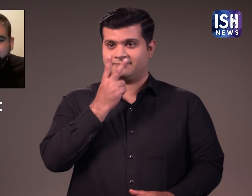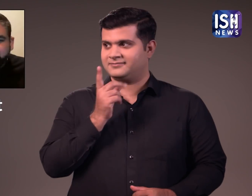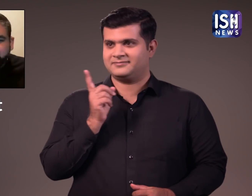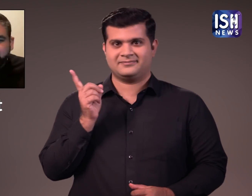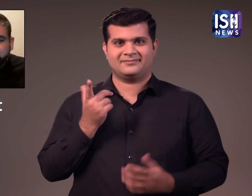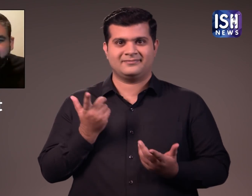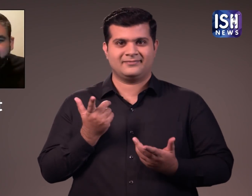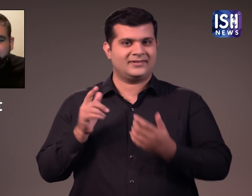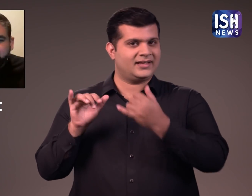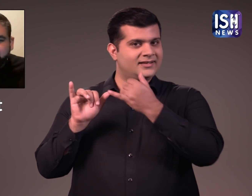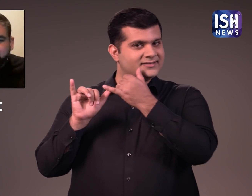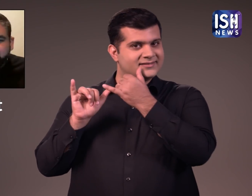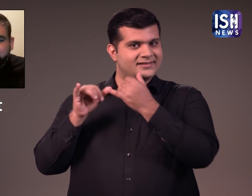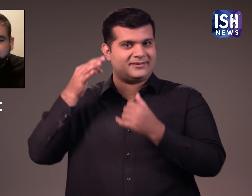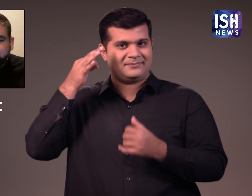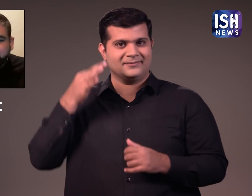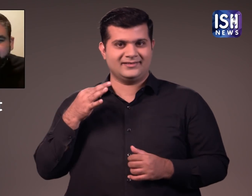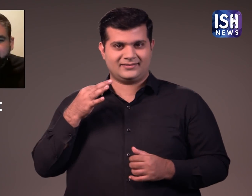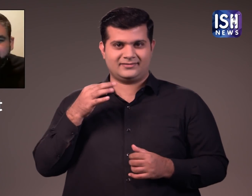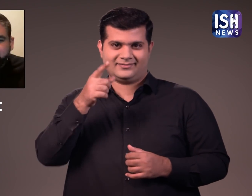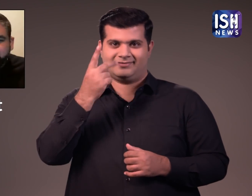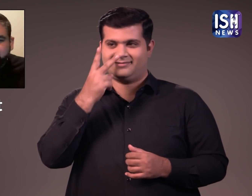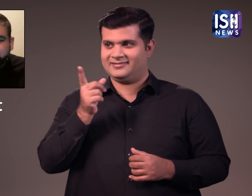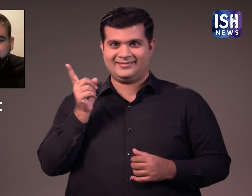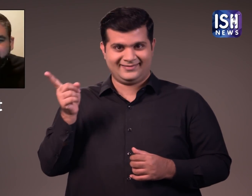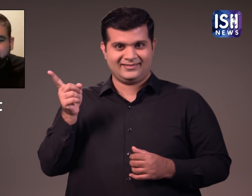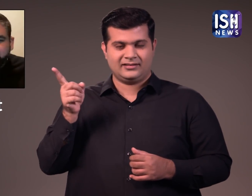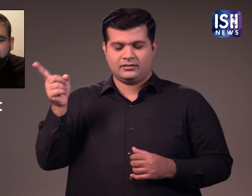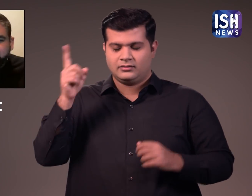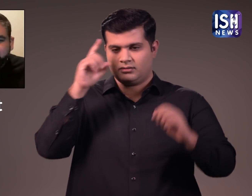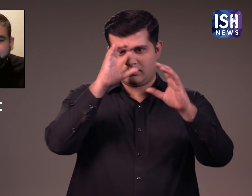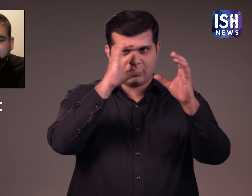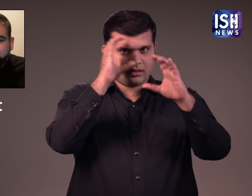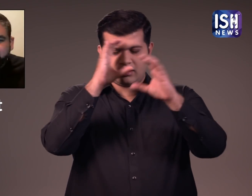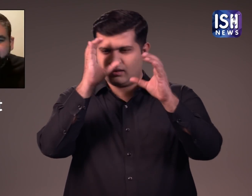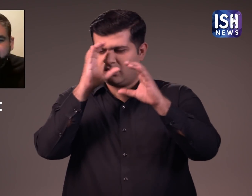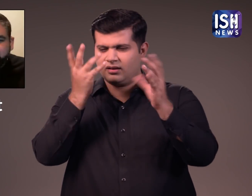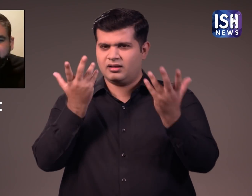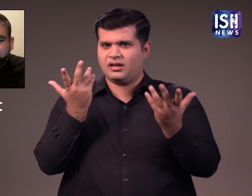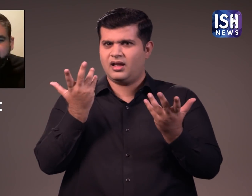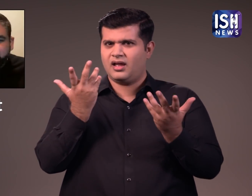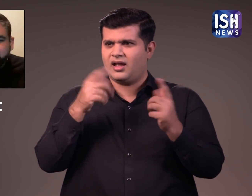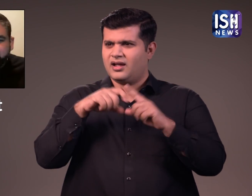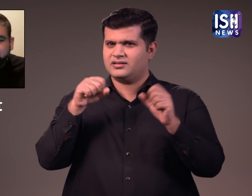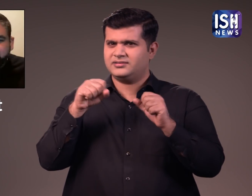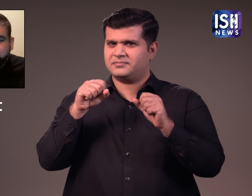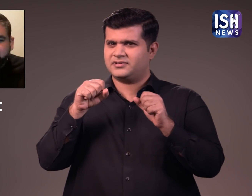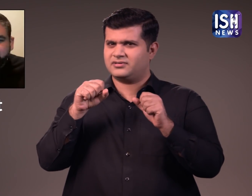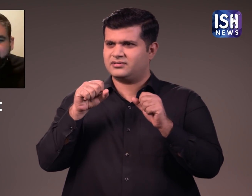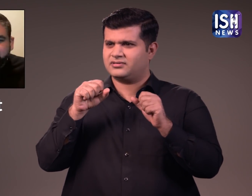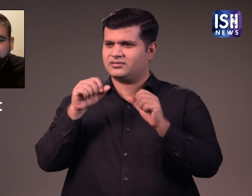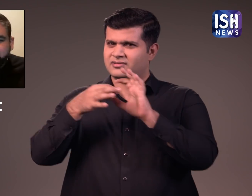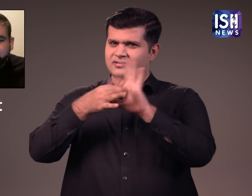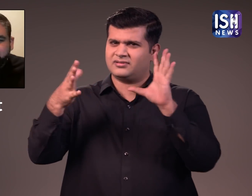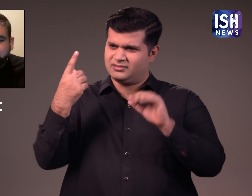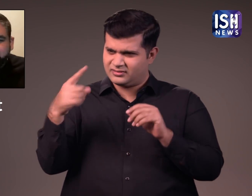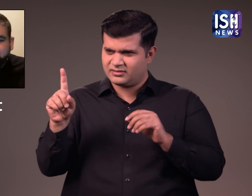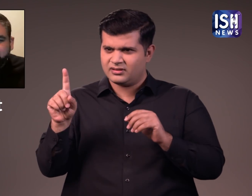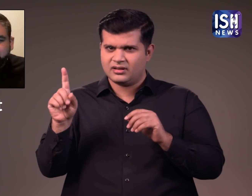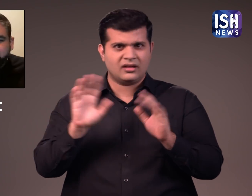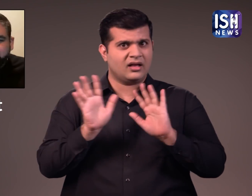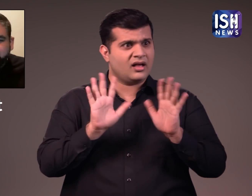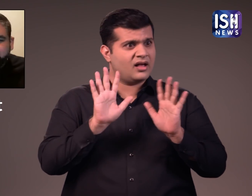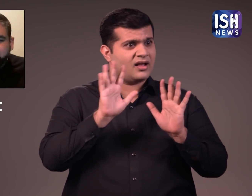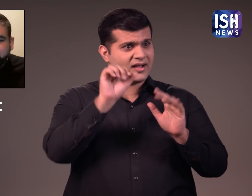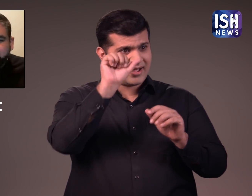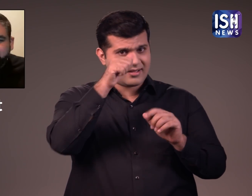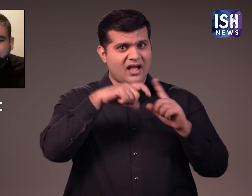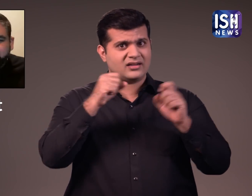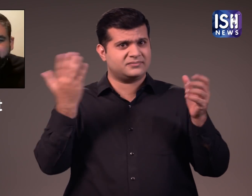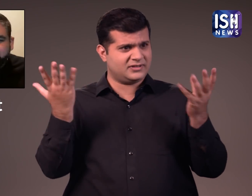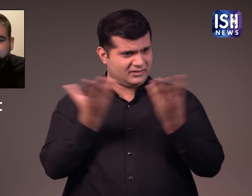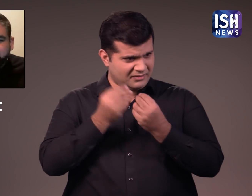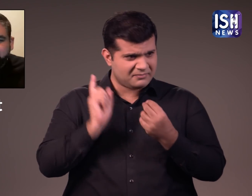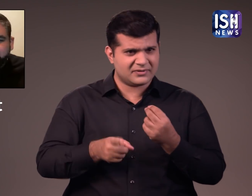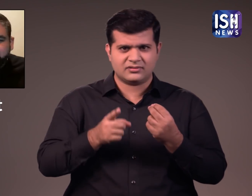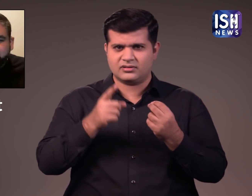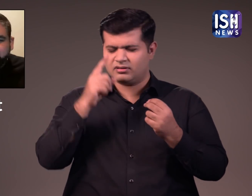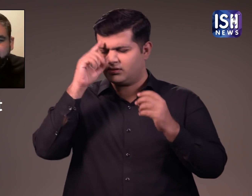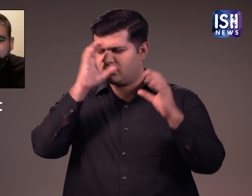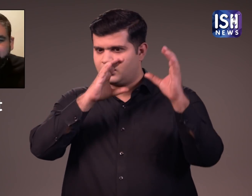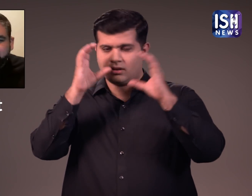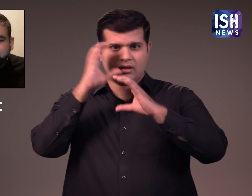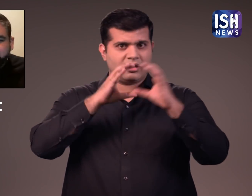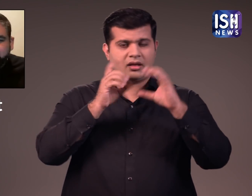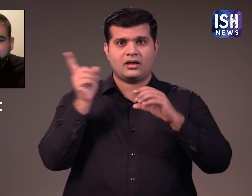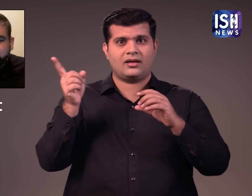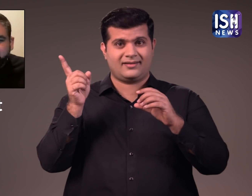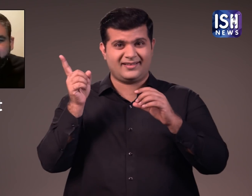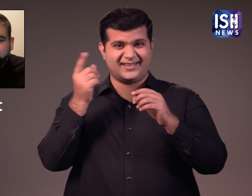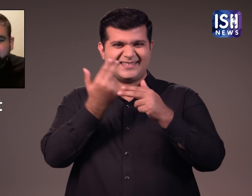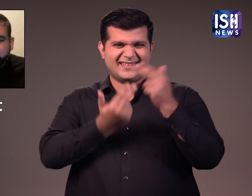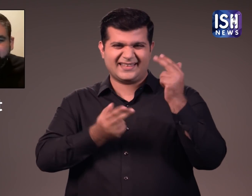In the movie there was Krishna Pandit who was confused about whether Kashmir should be a part of India or not.